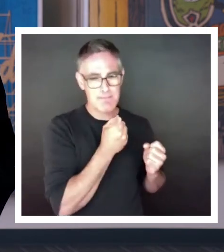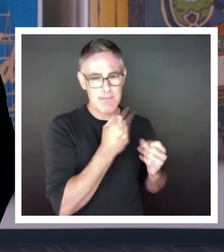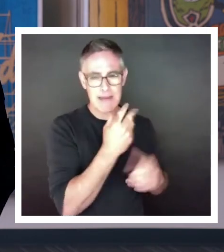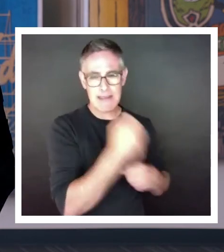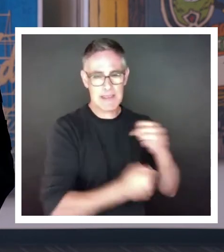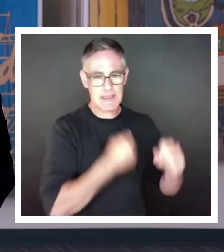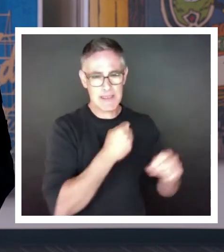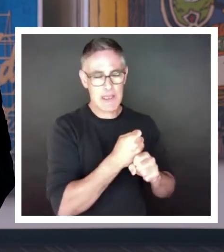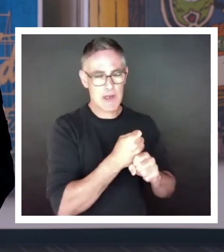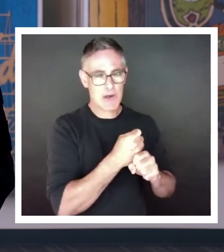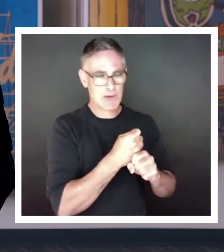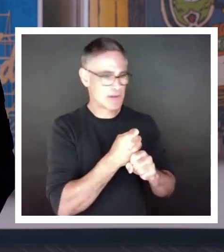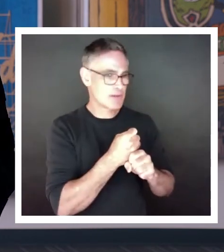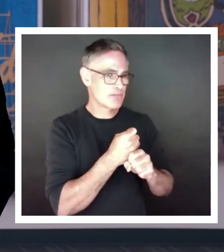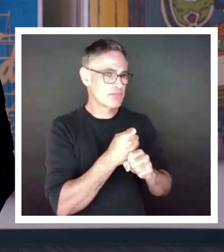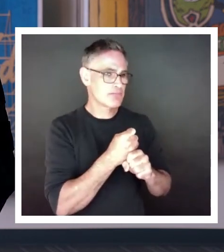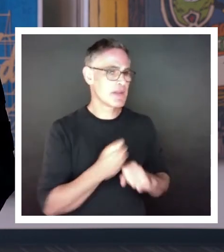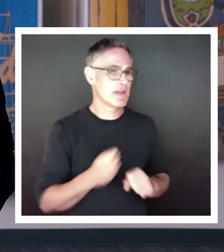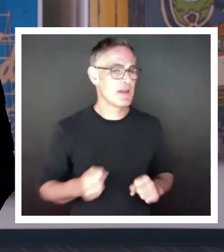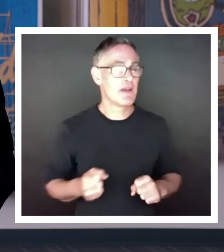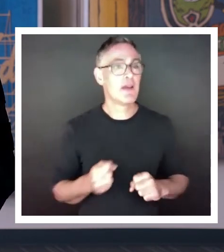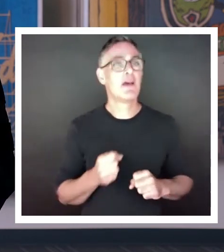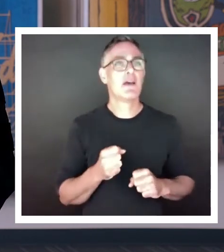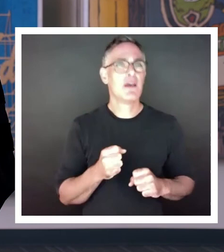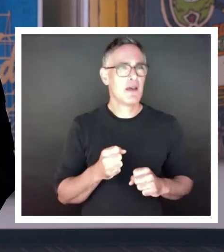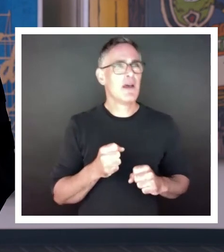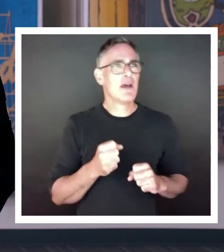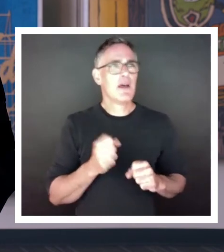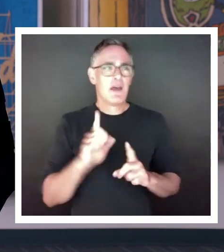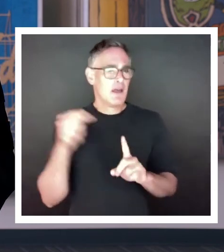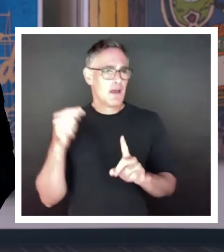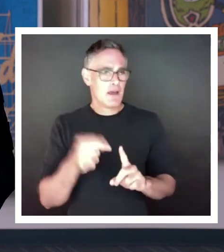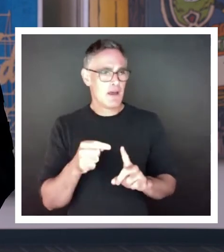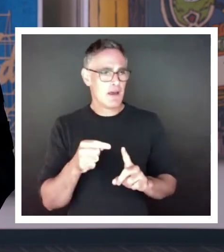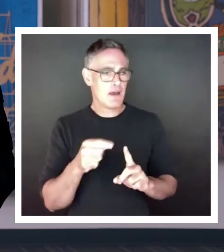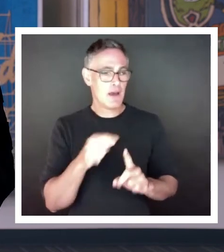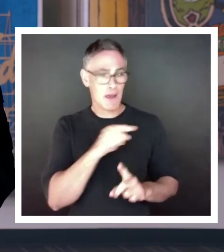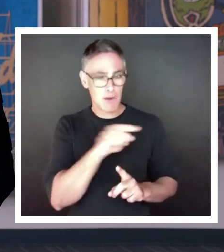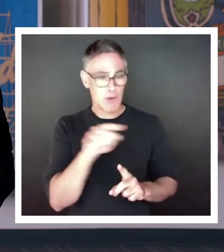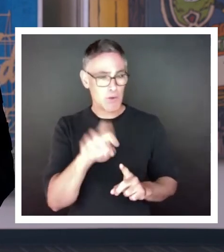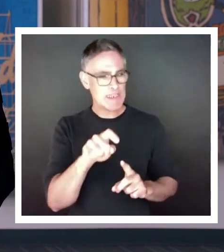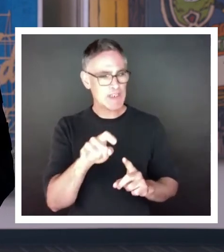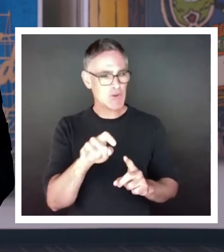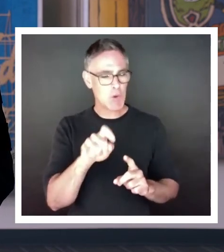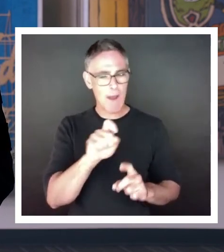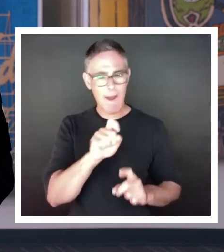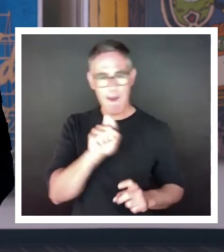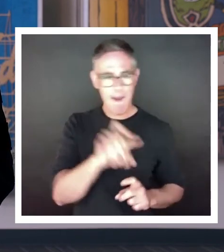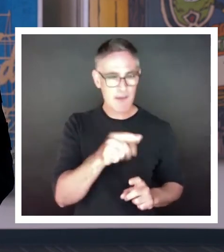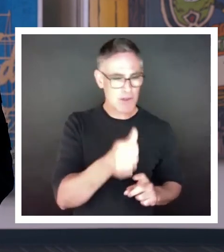All of this is to say you have to ask yourself, who will you be as an educator, counselor, a leader,